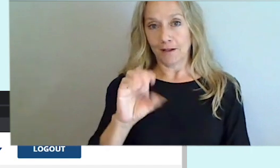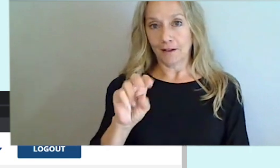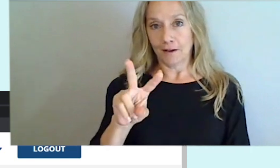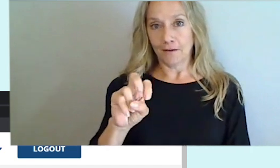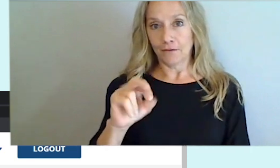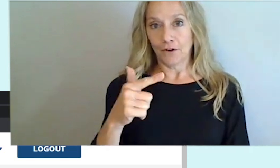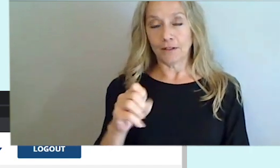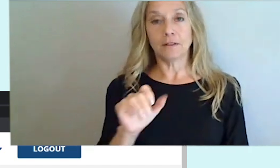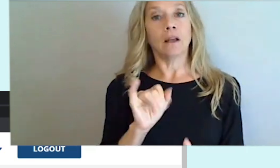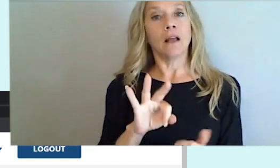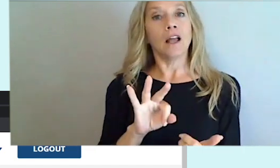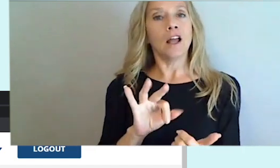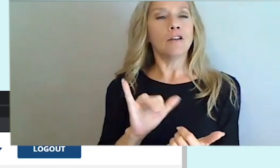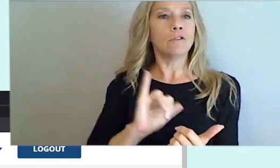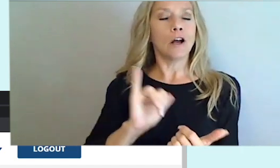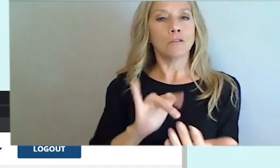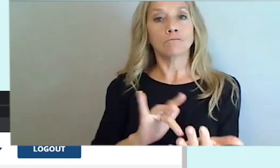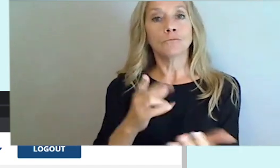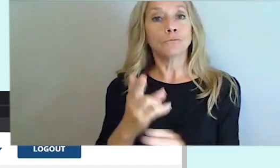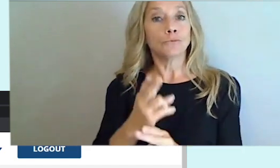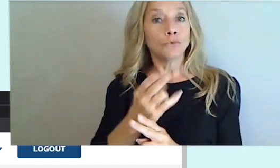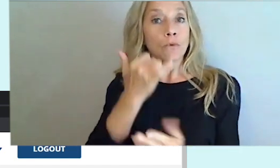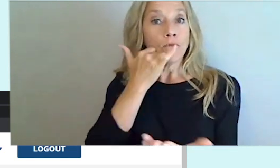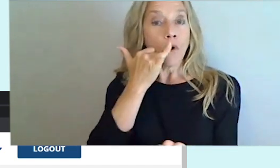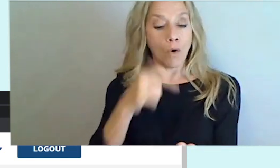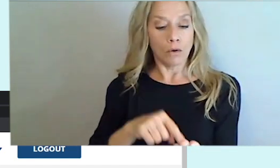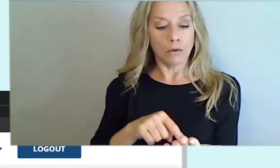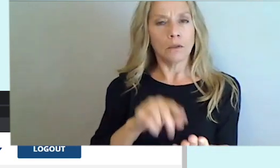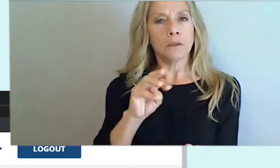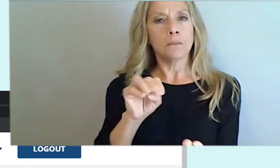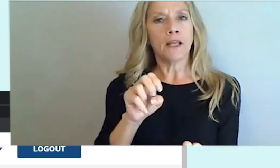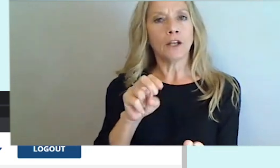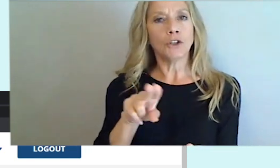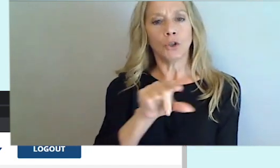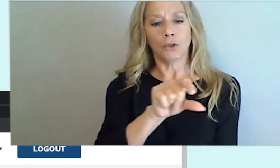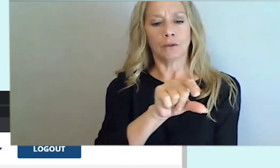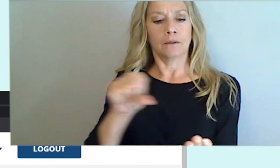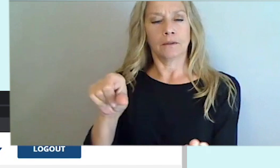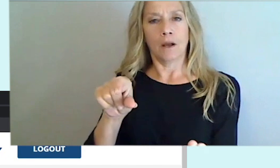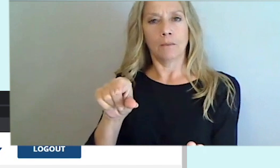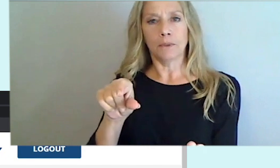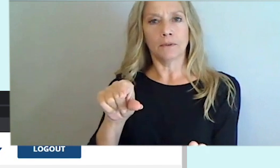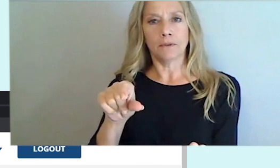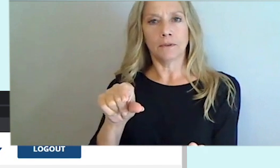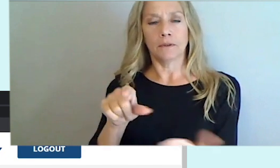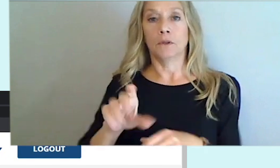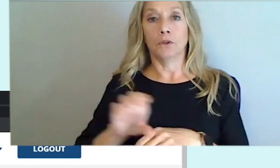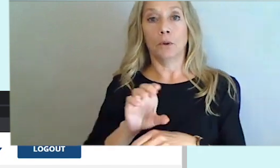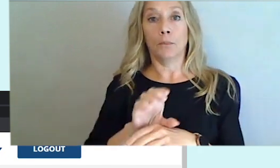like a smartphone or tablet, the menu will be on the top and not over on the left like it is in this example.